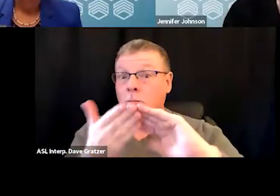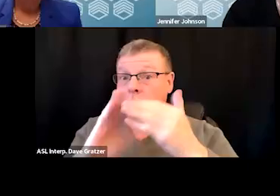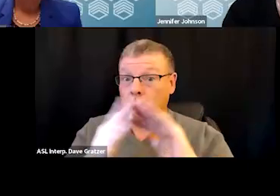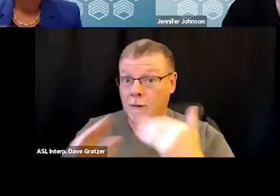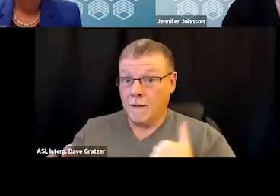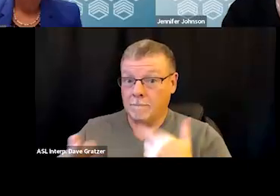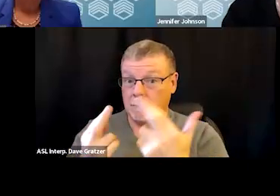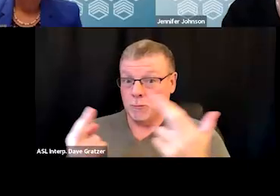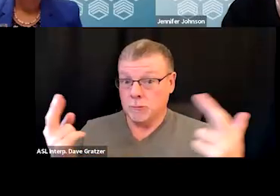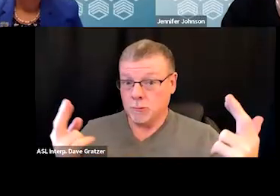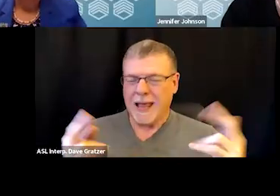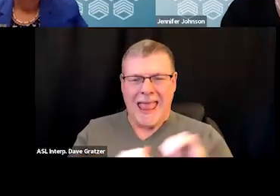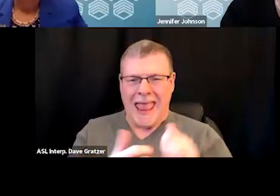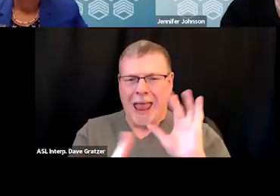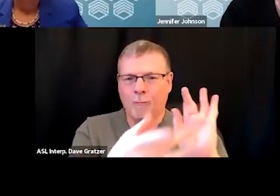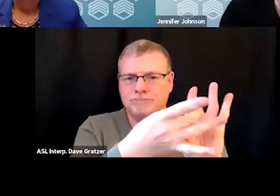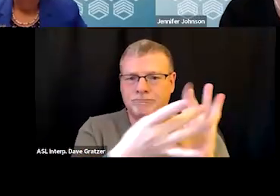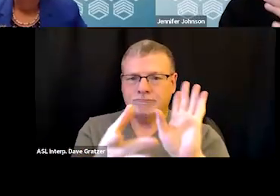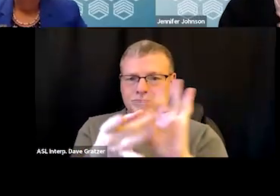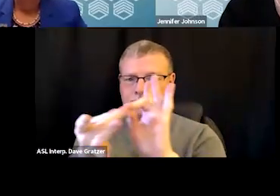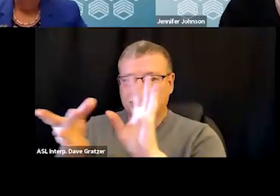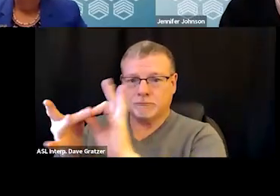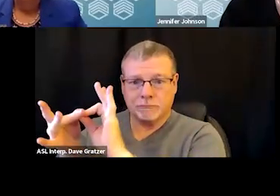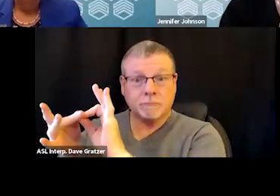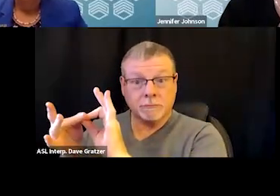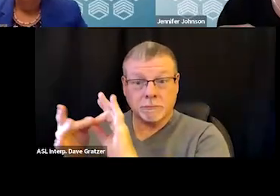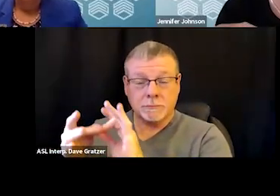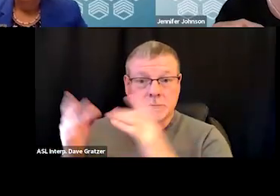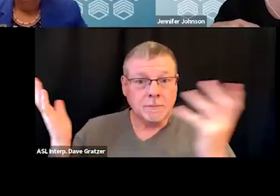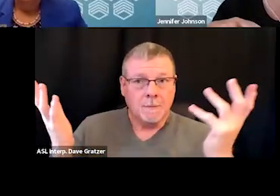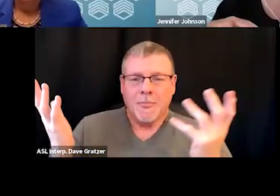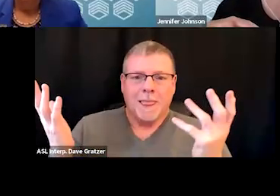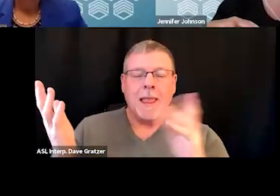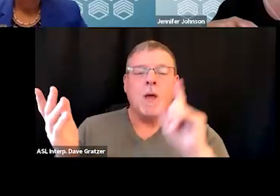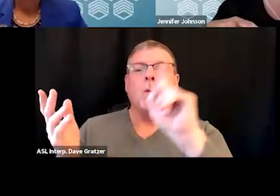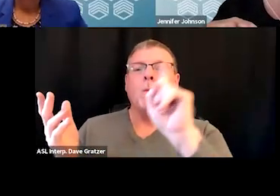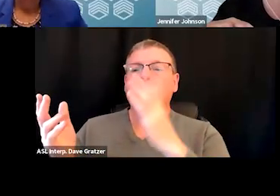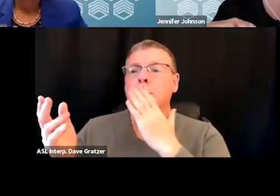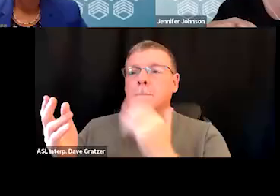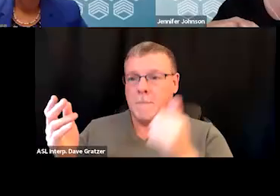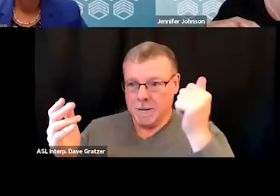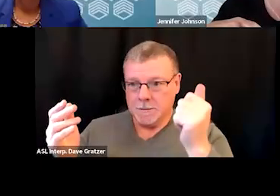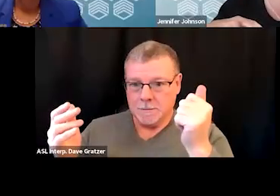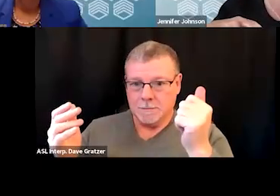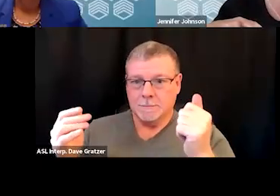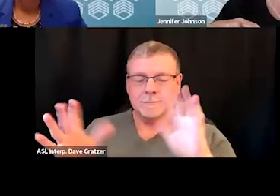we access them, and w- what is the, where is the best place at per, what, what… Sorry.